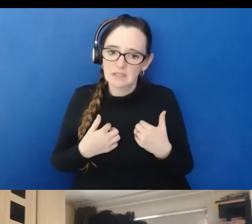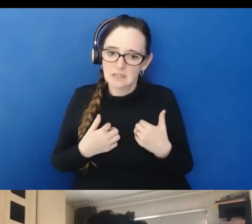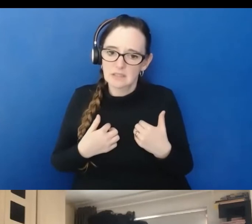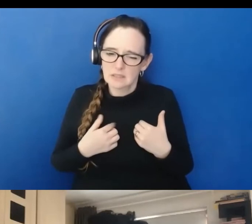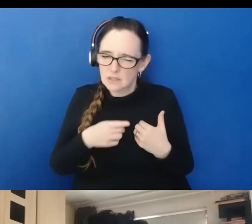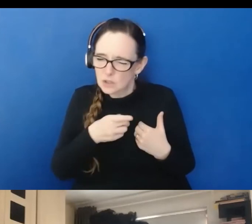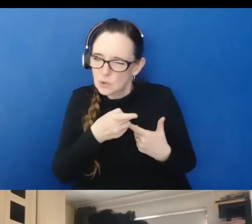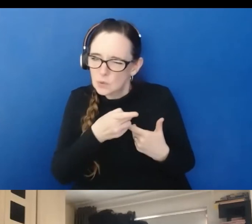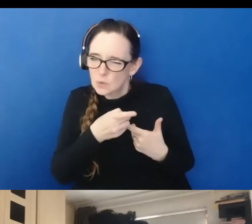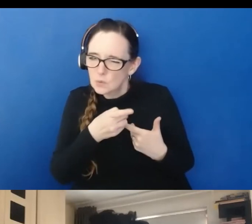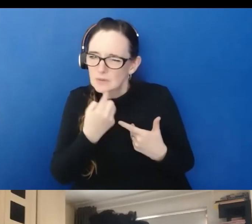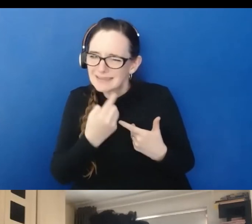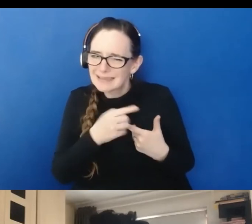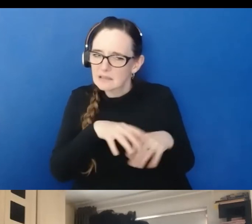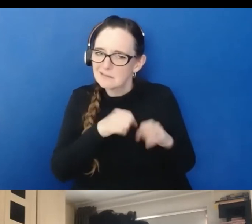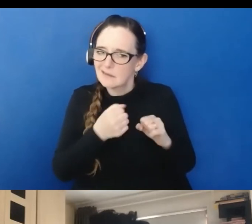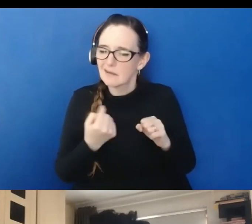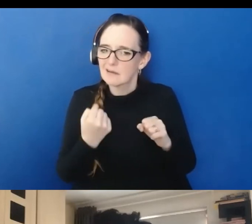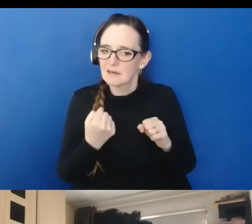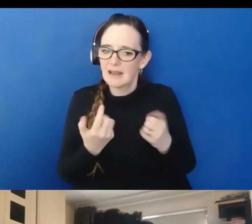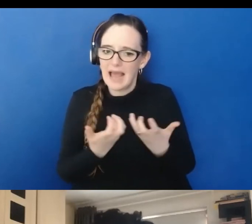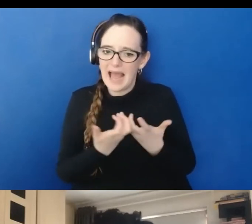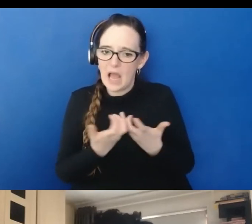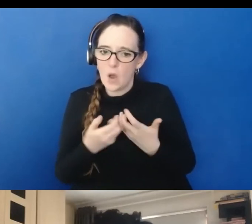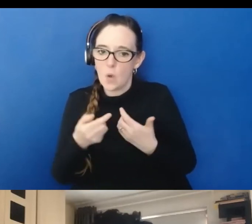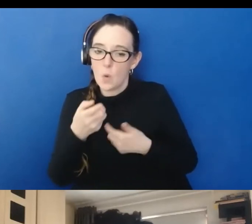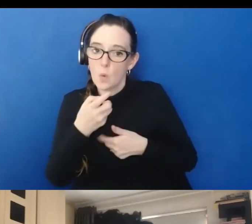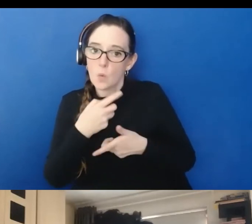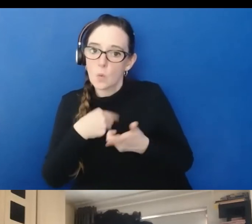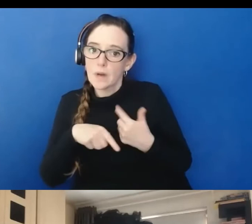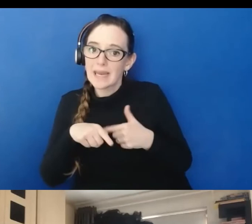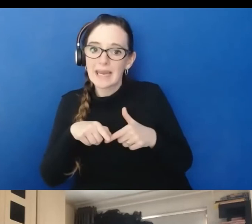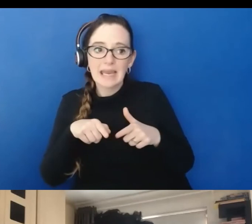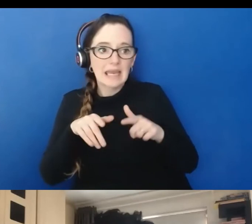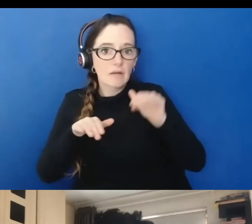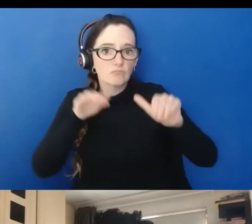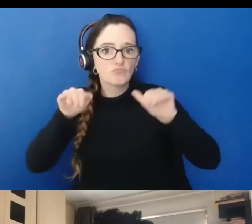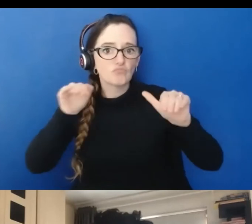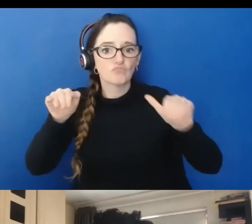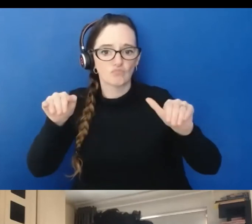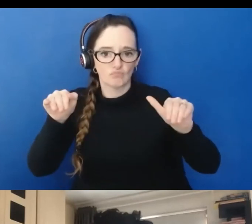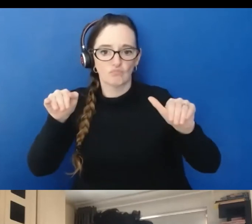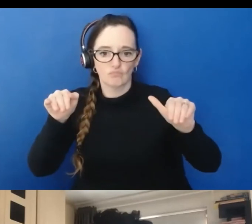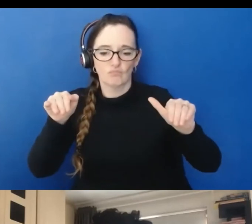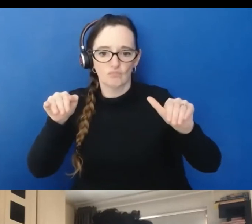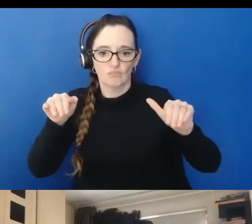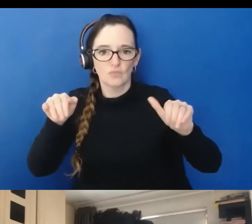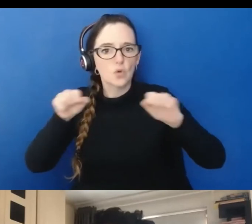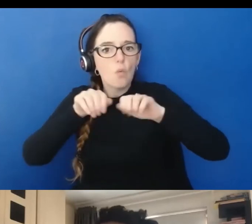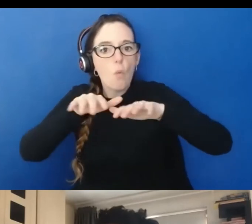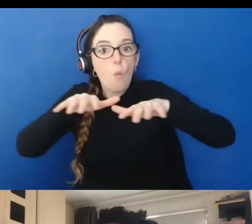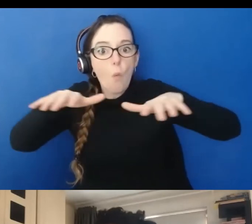at the very beginning that its impact how you measure how you reach out to a wider audience.